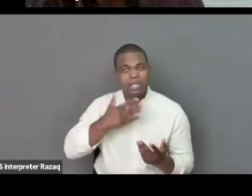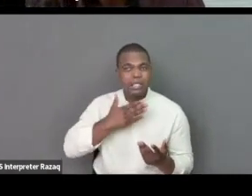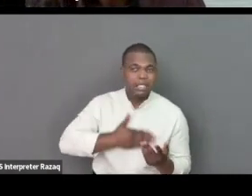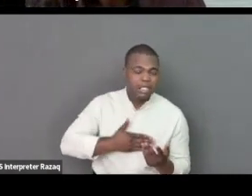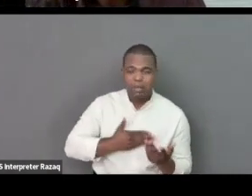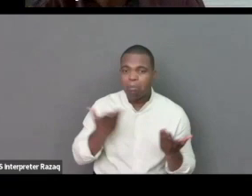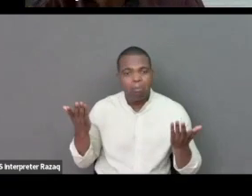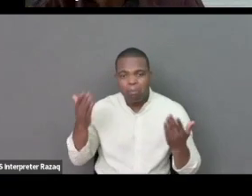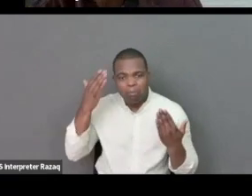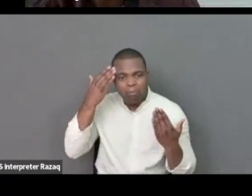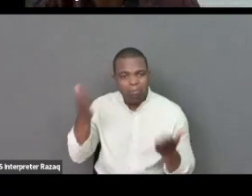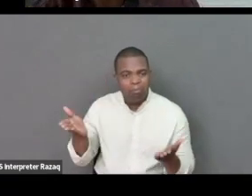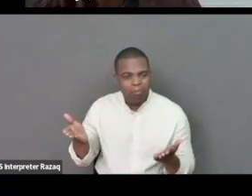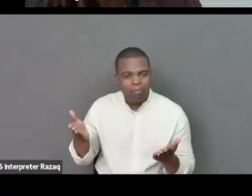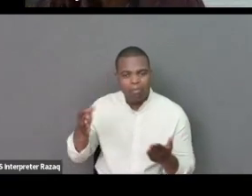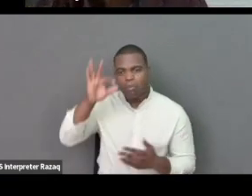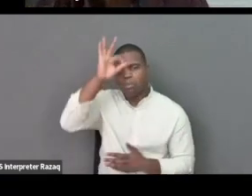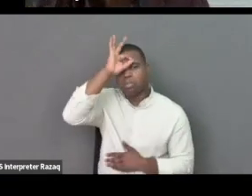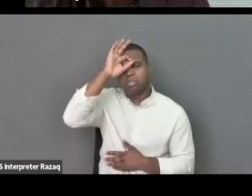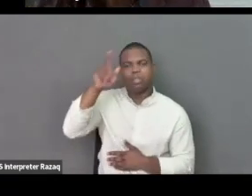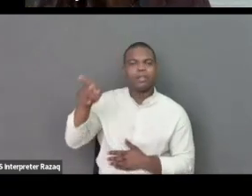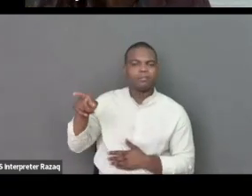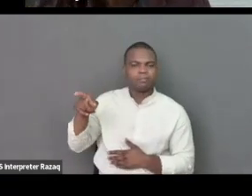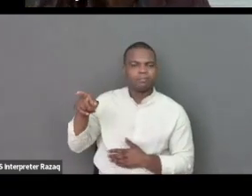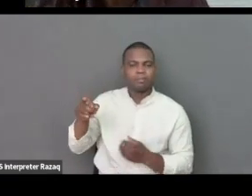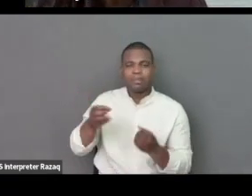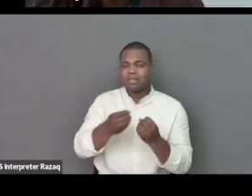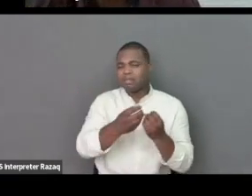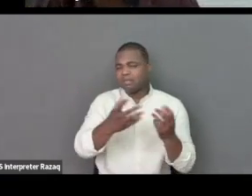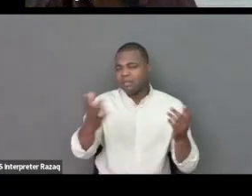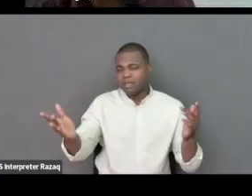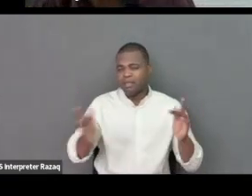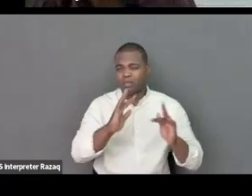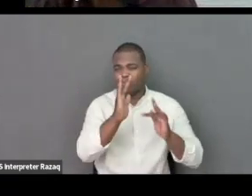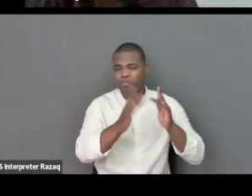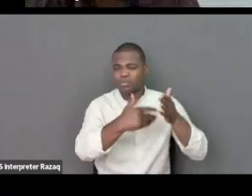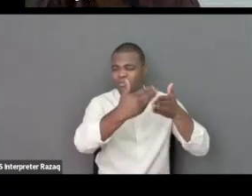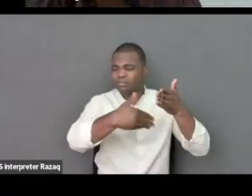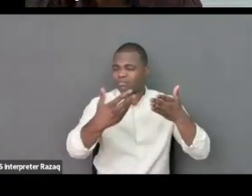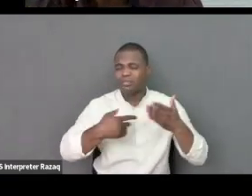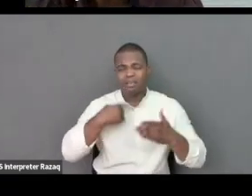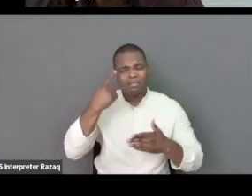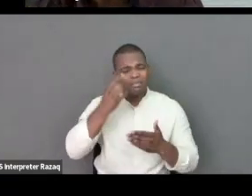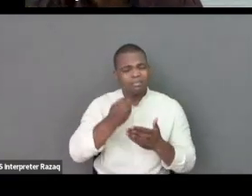dynamic; editors add new articles; there's human factor to